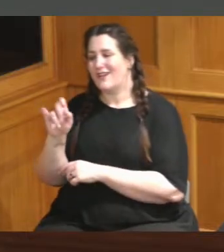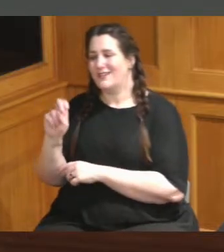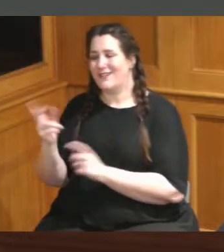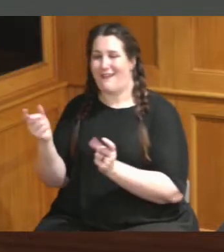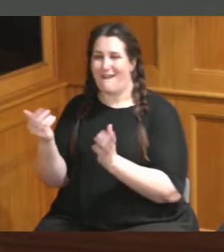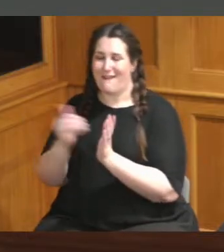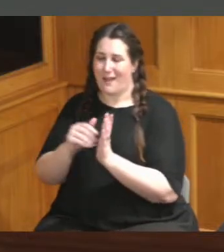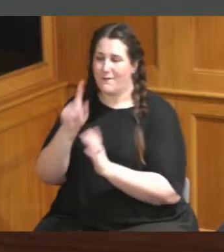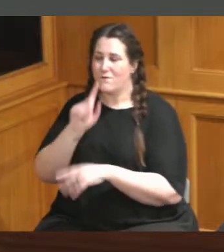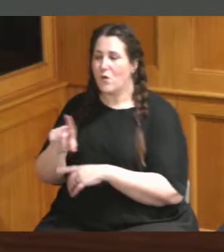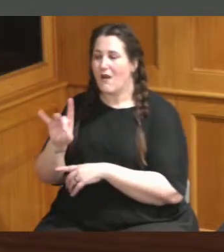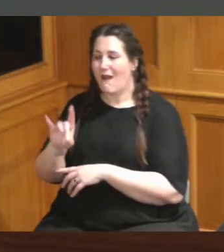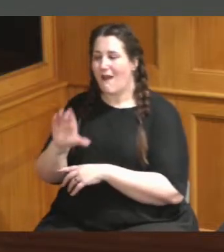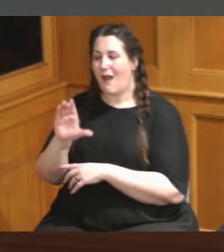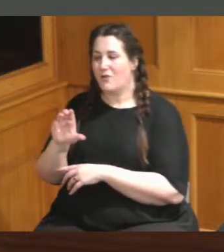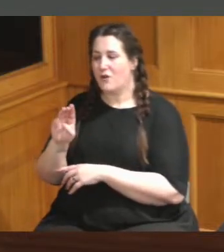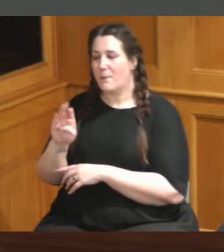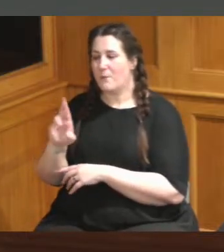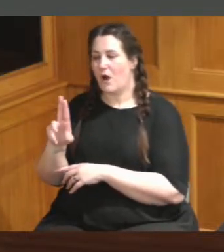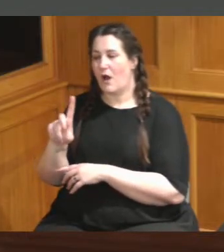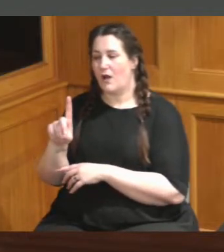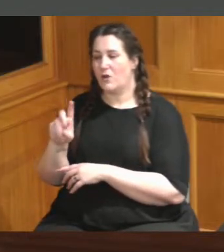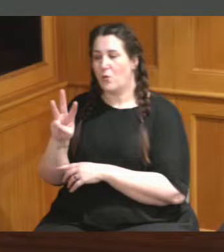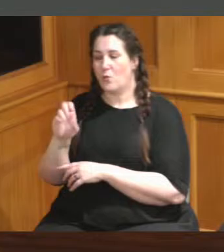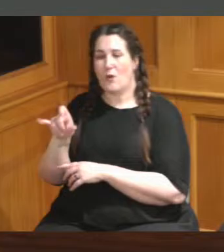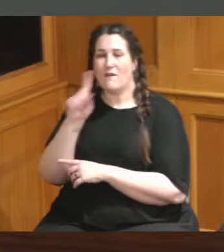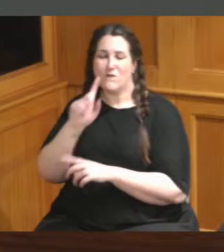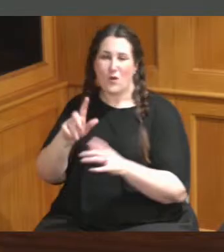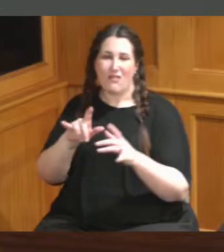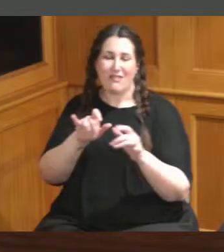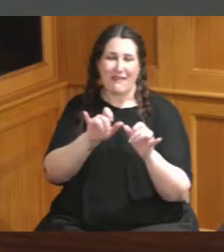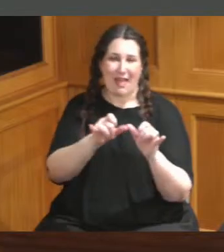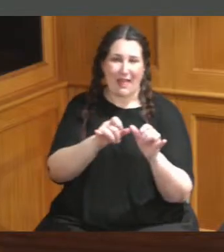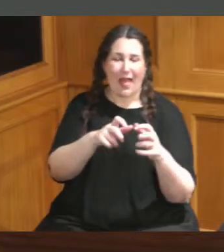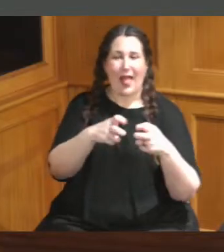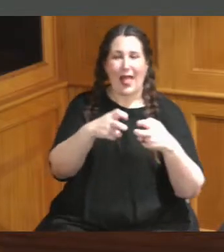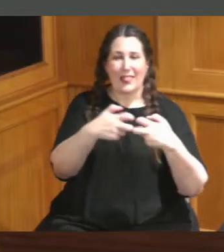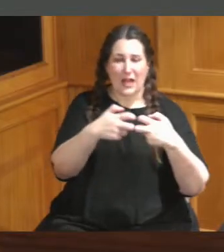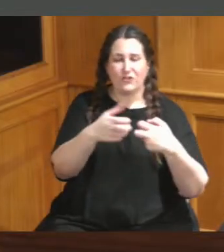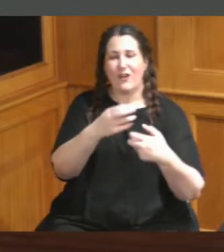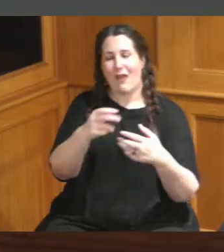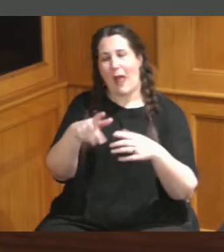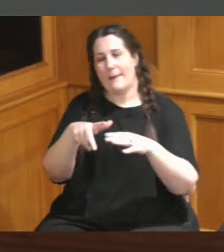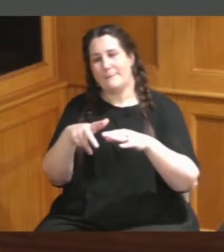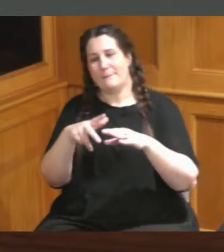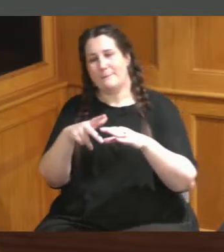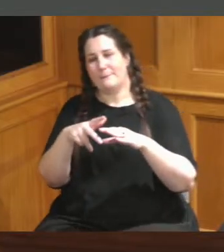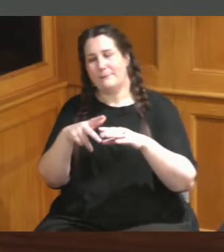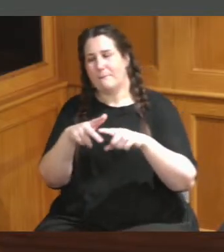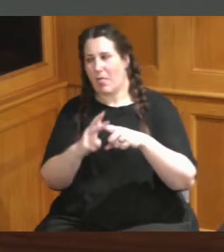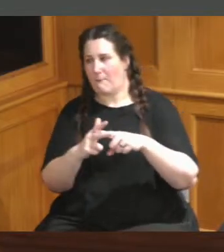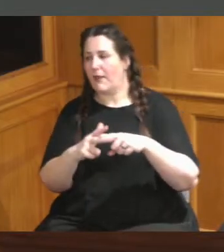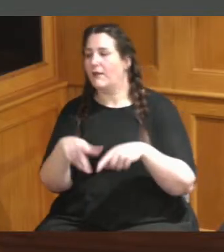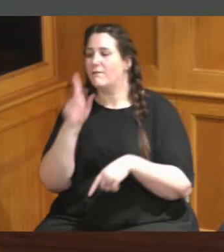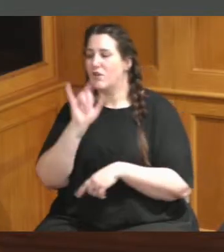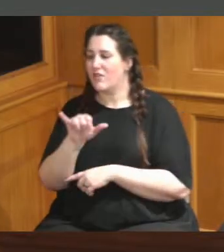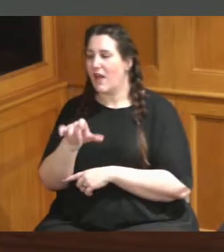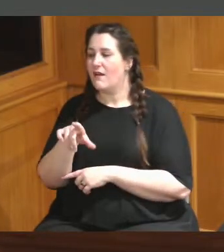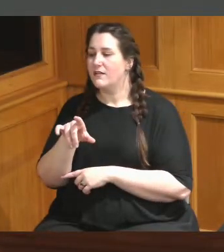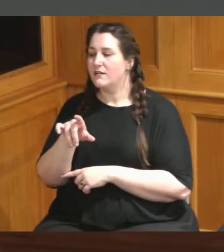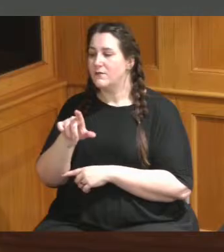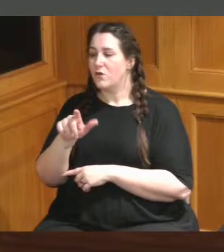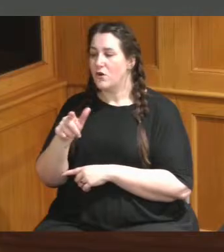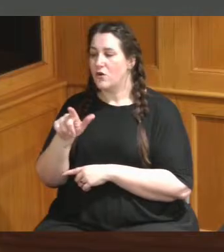800 Broadway 6th floor plumbing and electrical project at $121,000. Item number 12 is the award